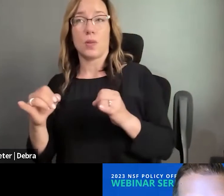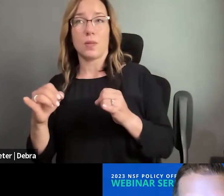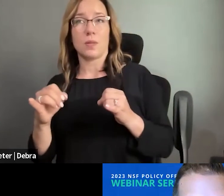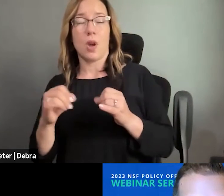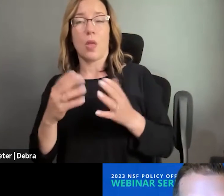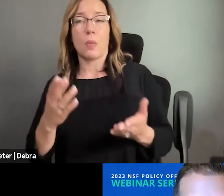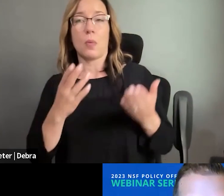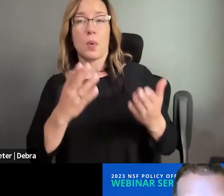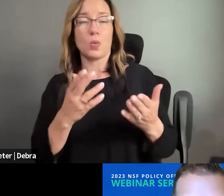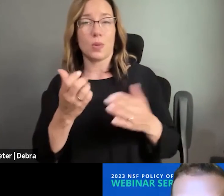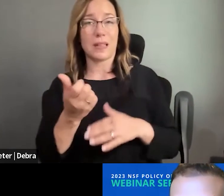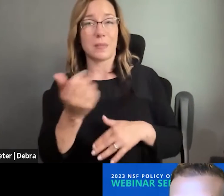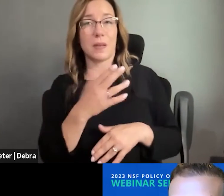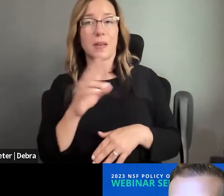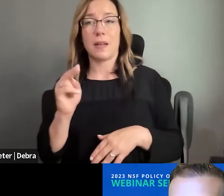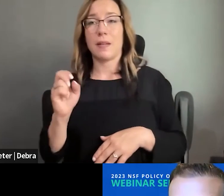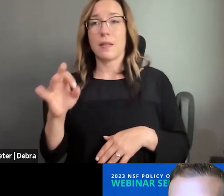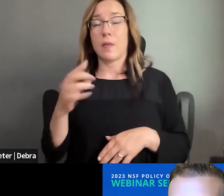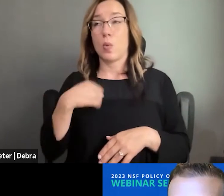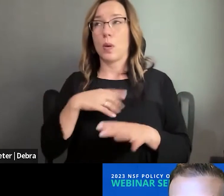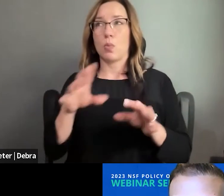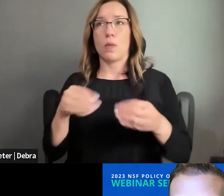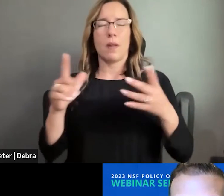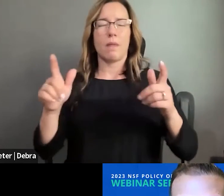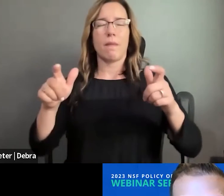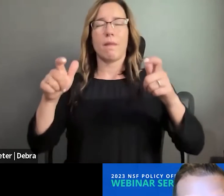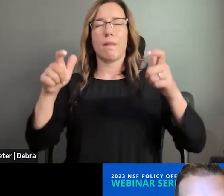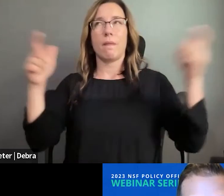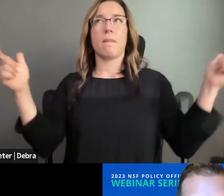We give broad flexibility in identifying those.